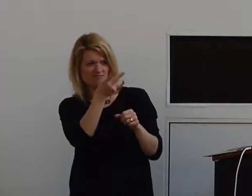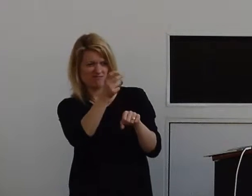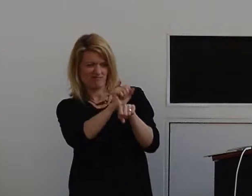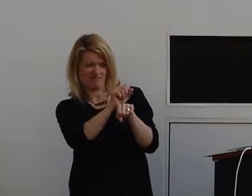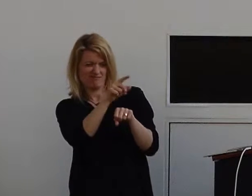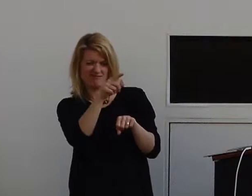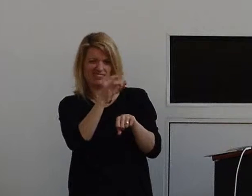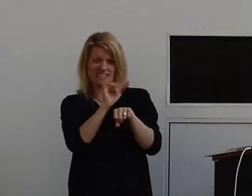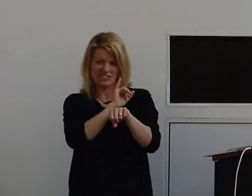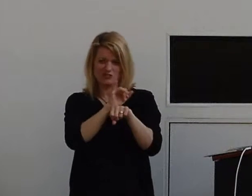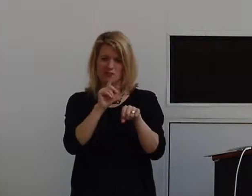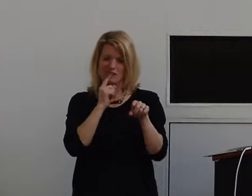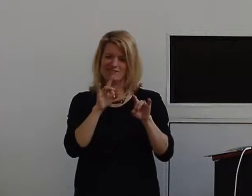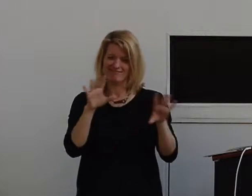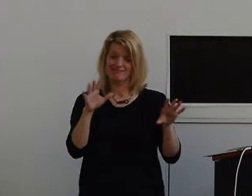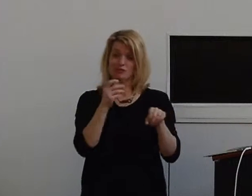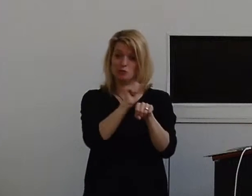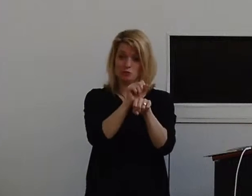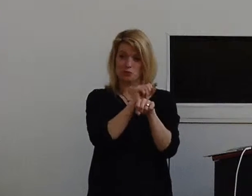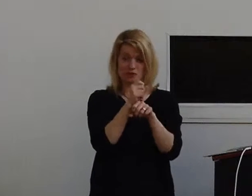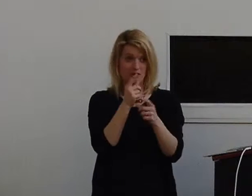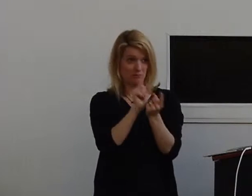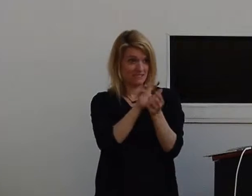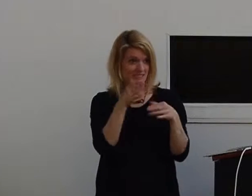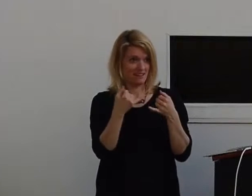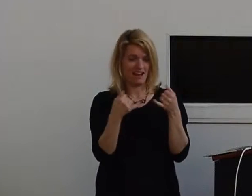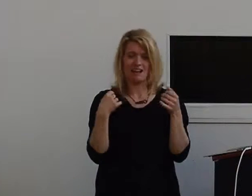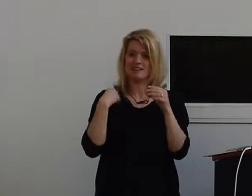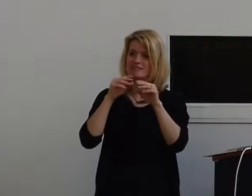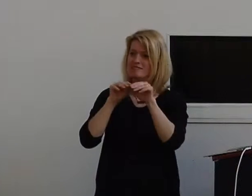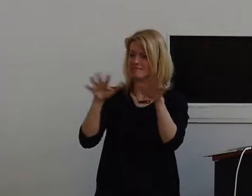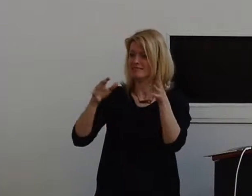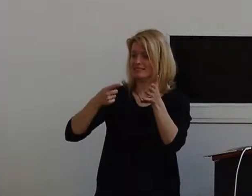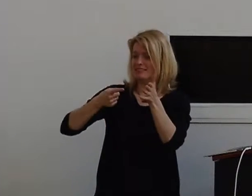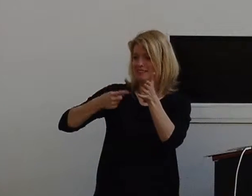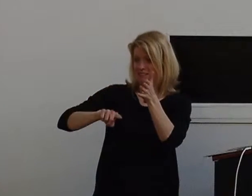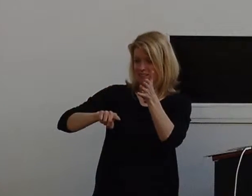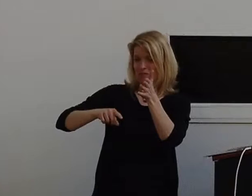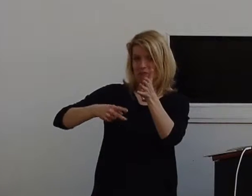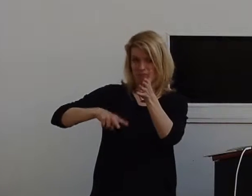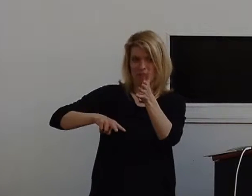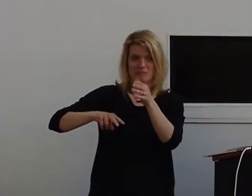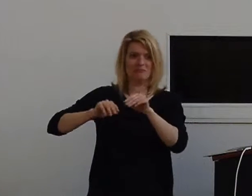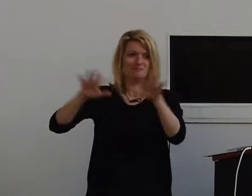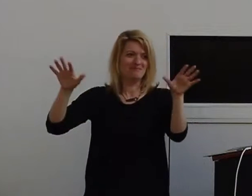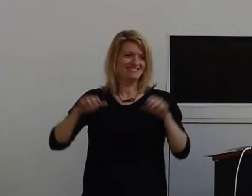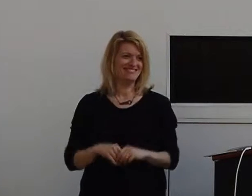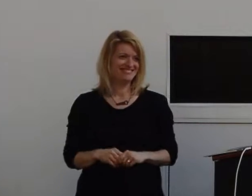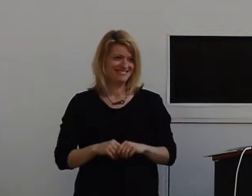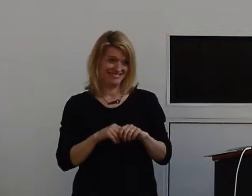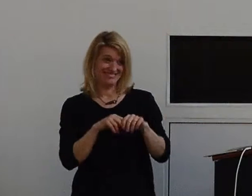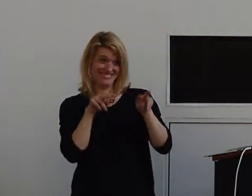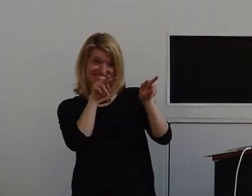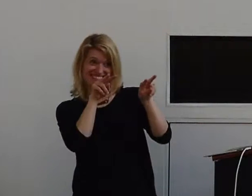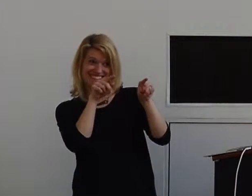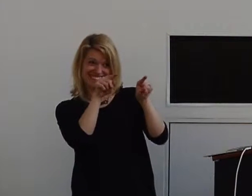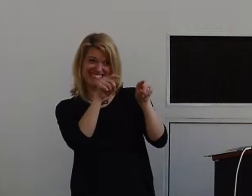thanks to our Interns. They are working on a deadline, and I'm looking at you guys. Those hopefully will be released in the next couple weeks.